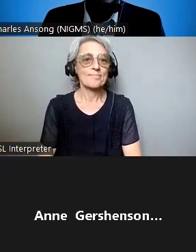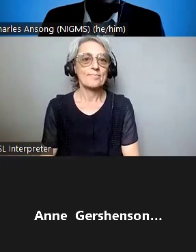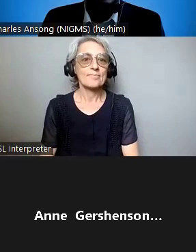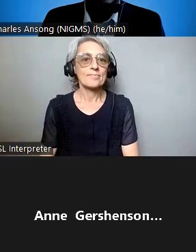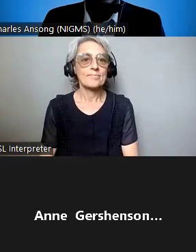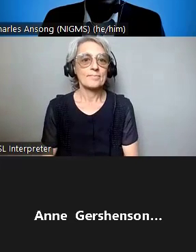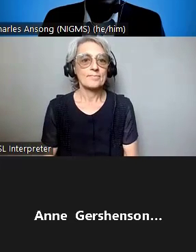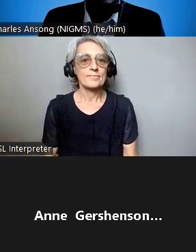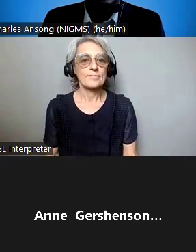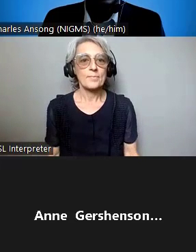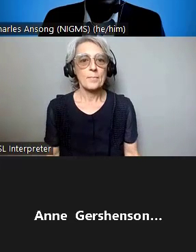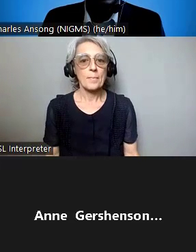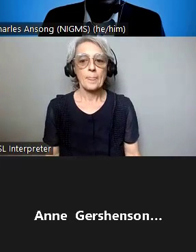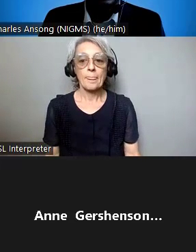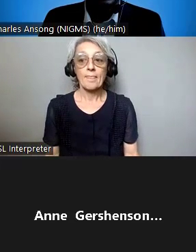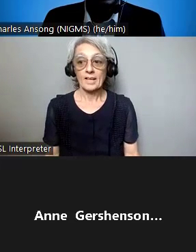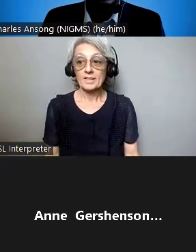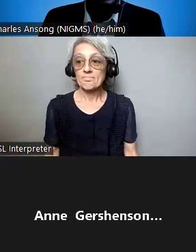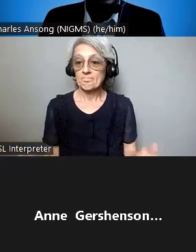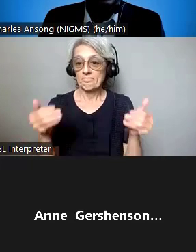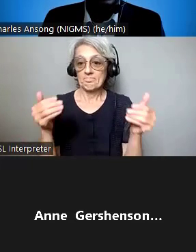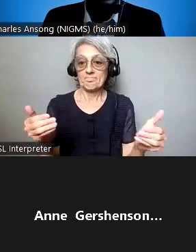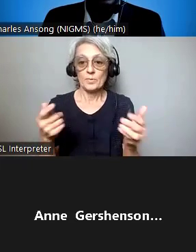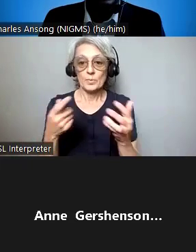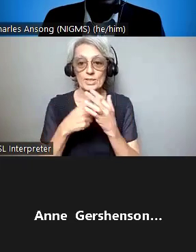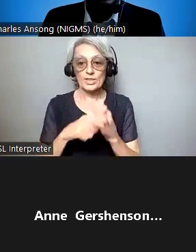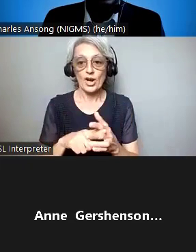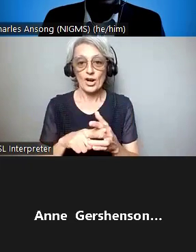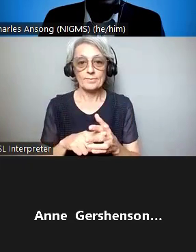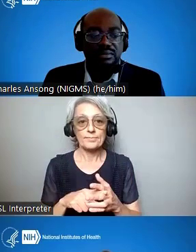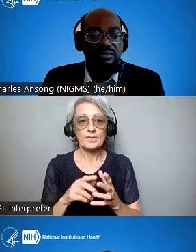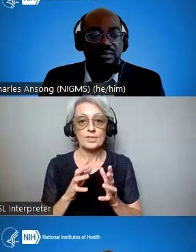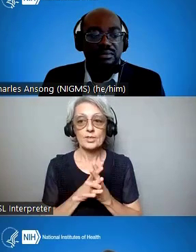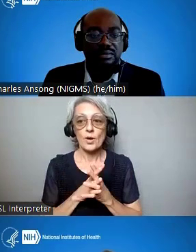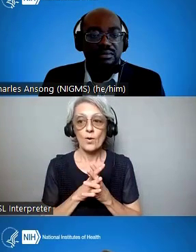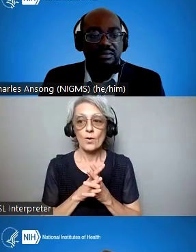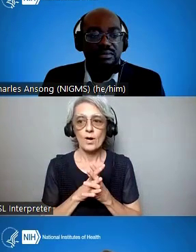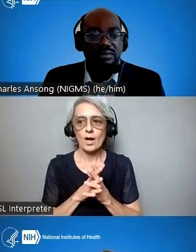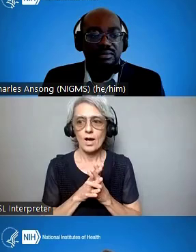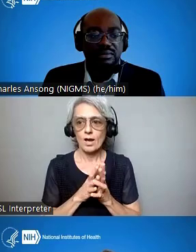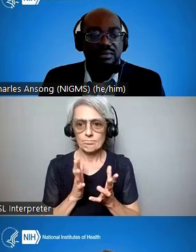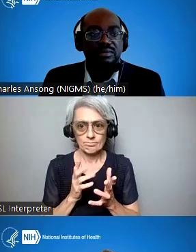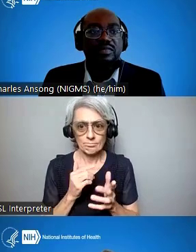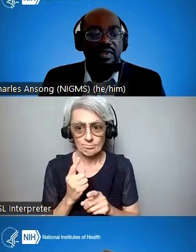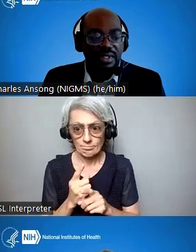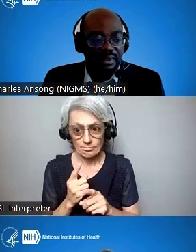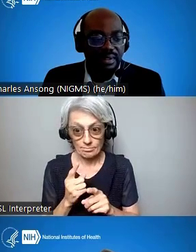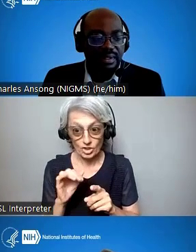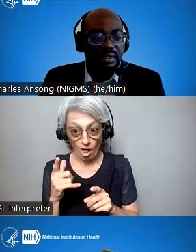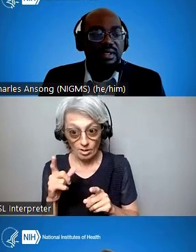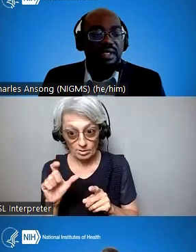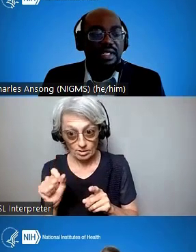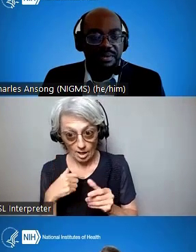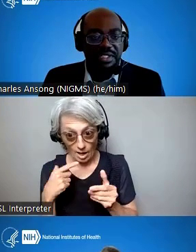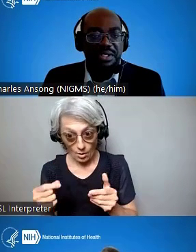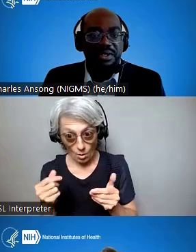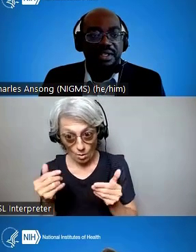And so, we can get started. So, is that right, Charles? I go? Okay. Charles Anson: Yes, please go ahead.